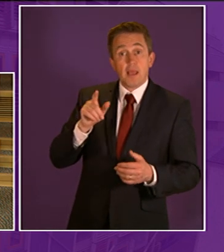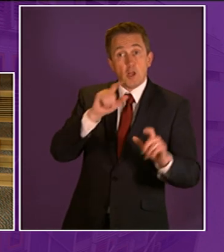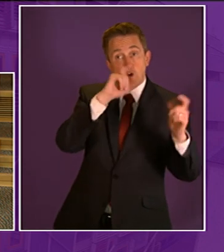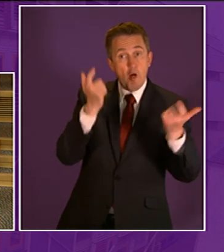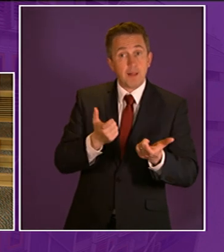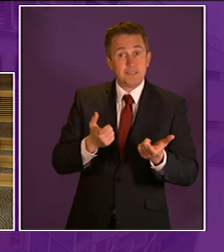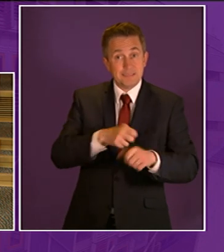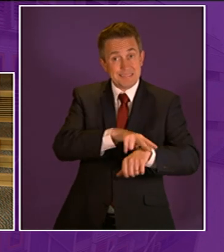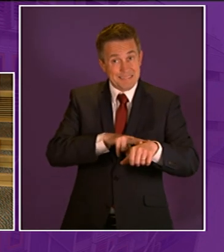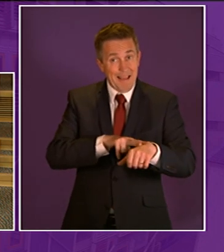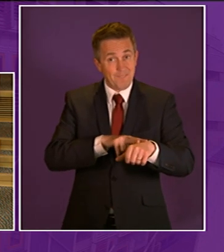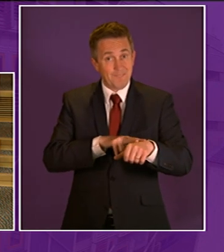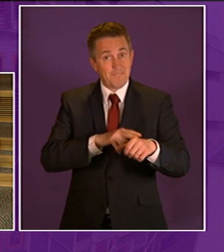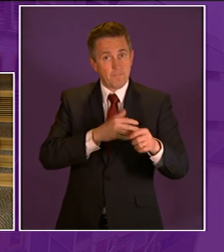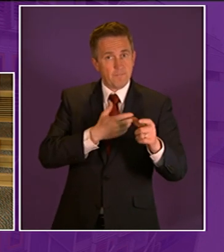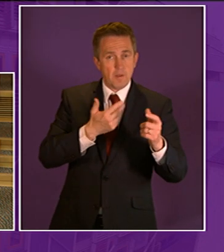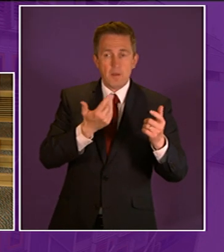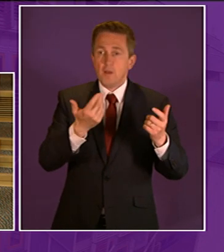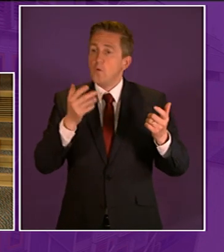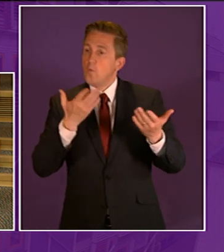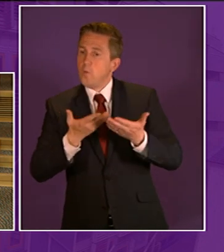arrangements, which vary from sector to sector.